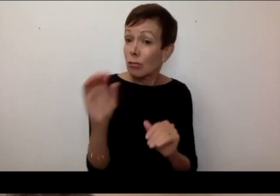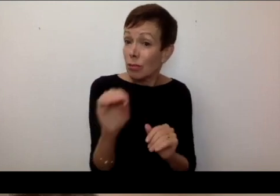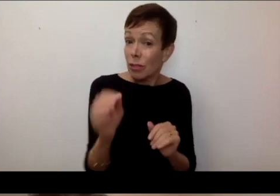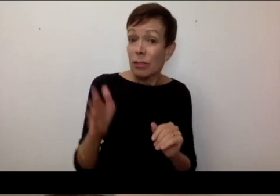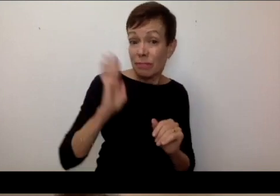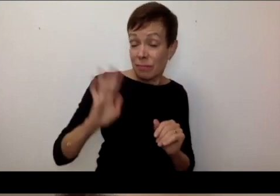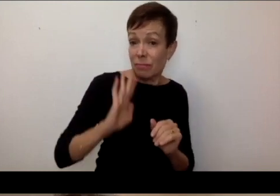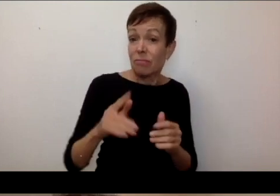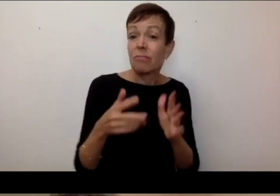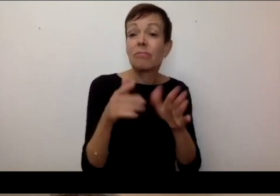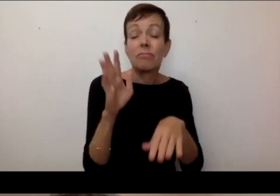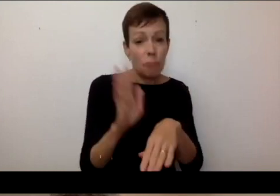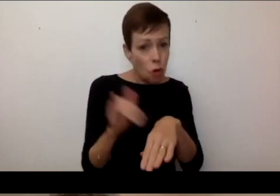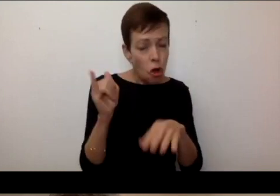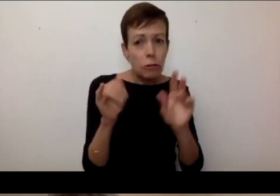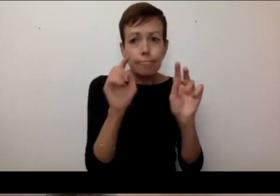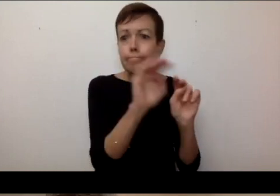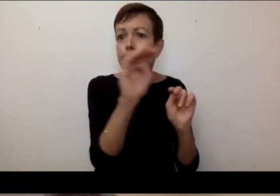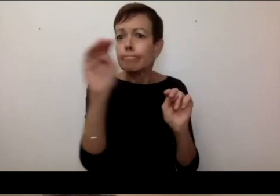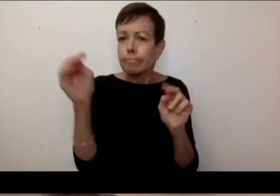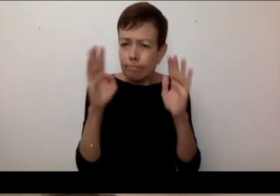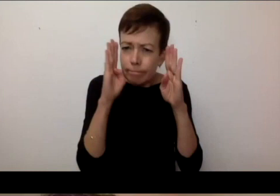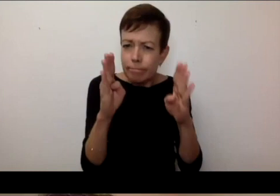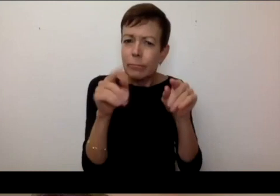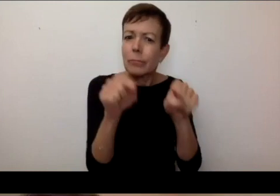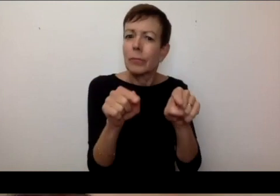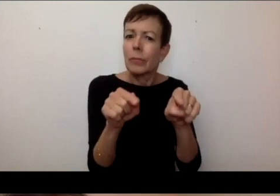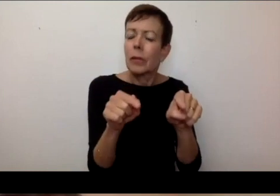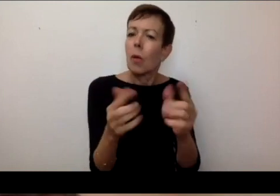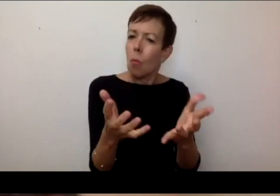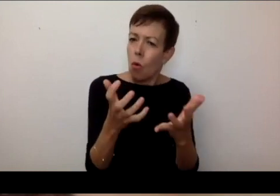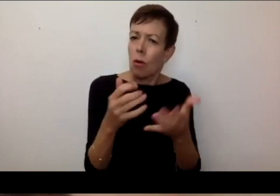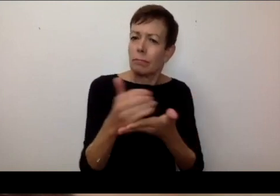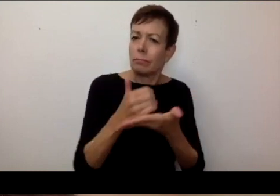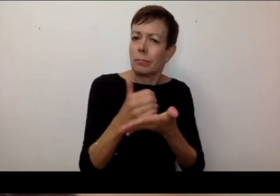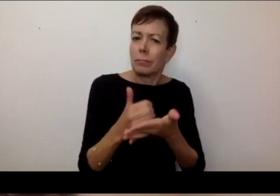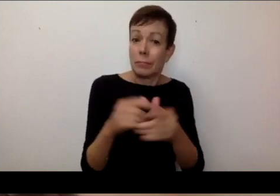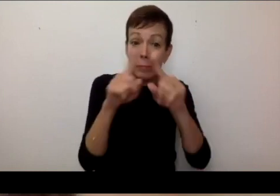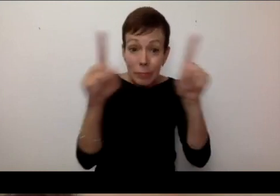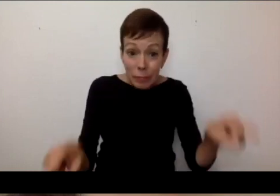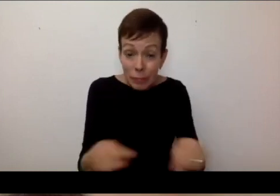the photo on the left at the toronto labor day parade the banner says guaranteed annual